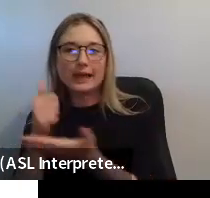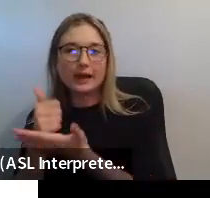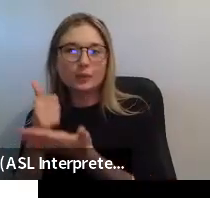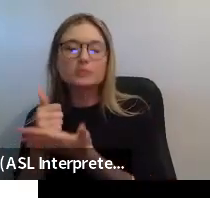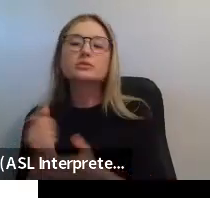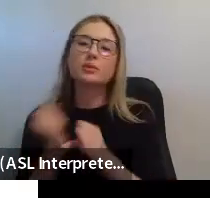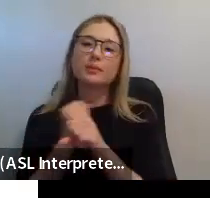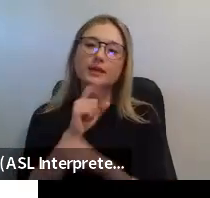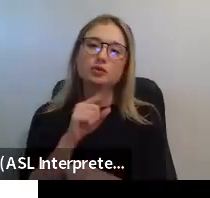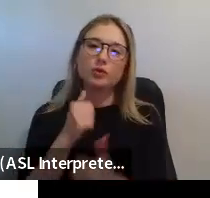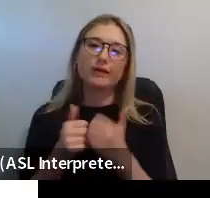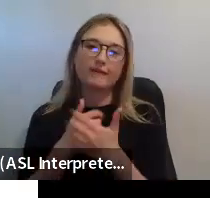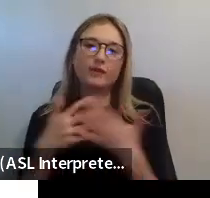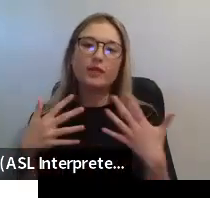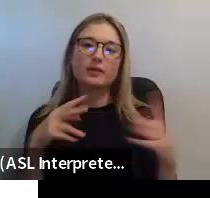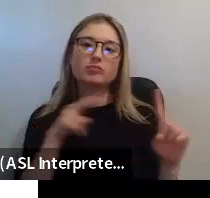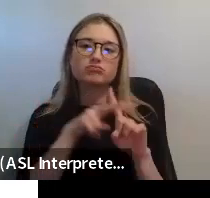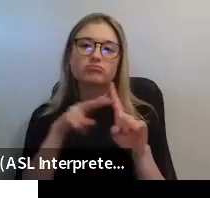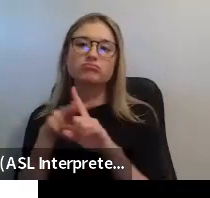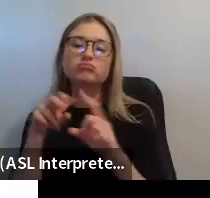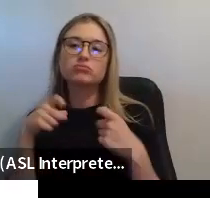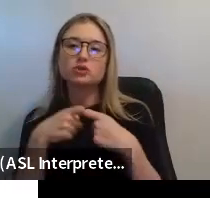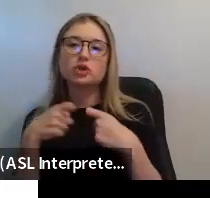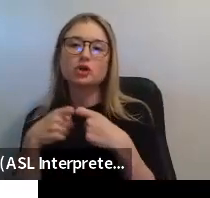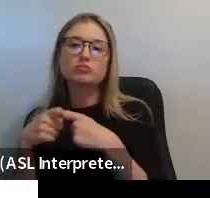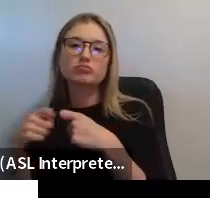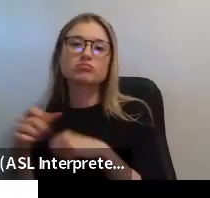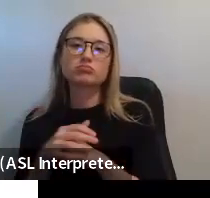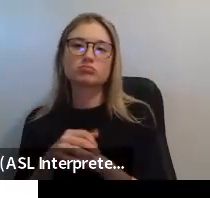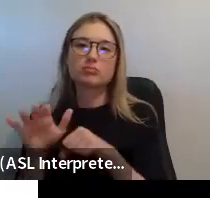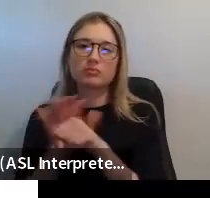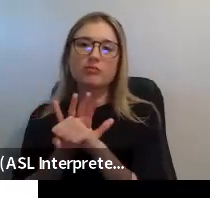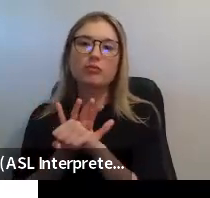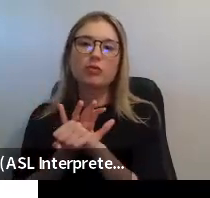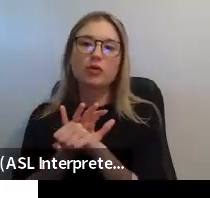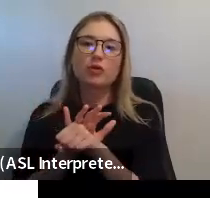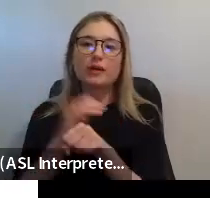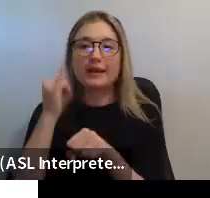After the storm has passed, store water and non perishable food items.